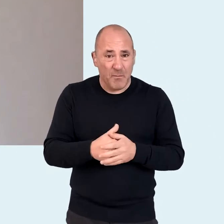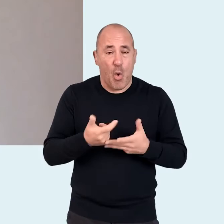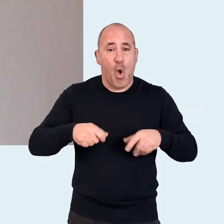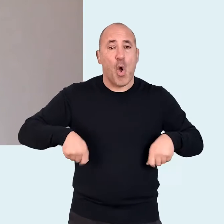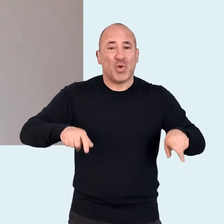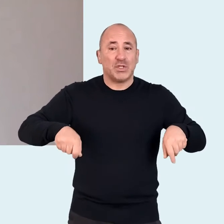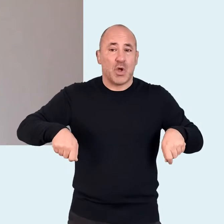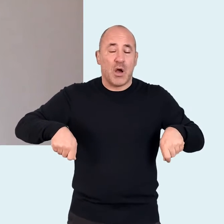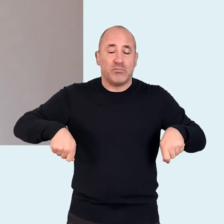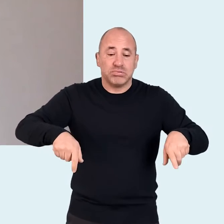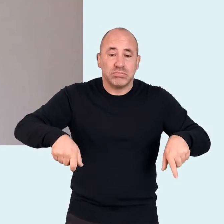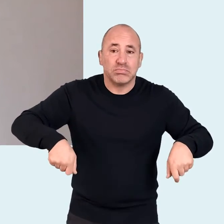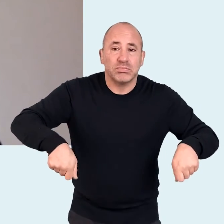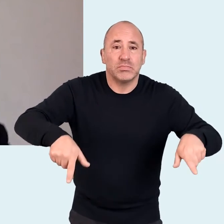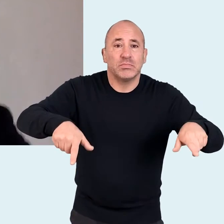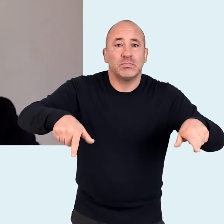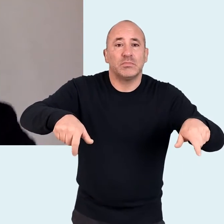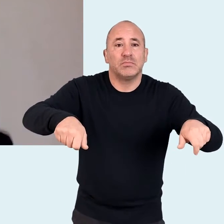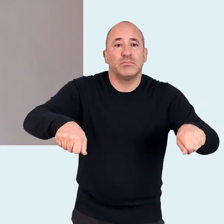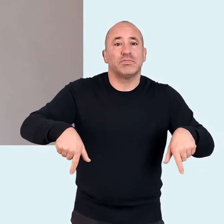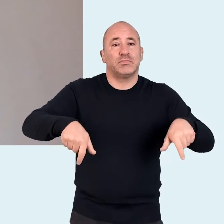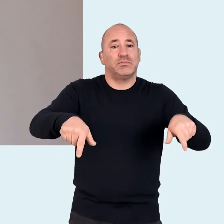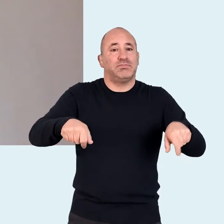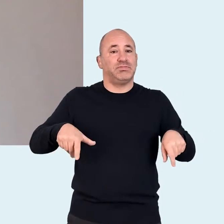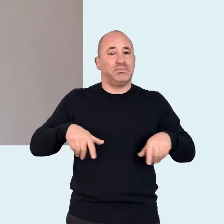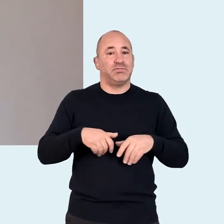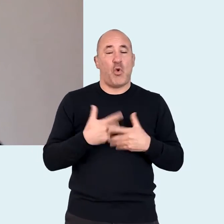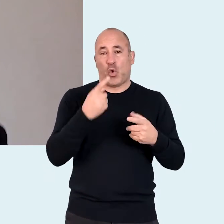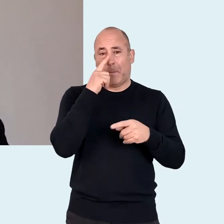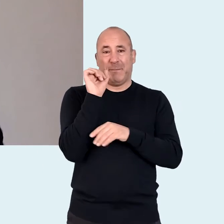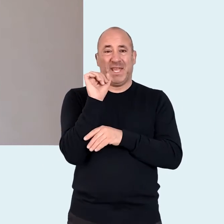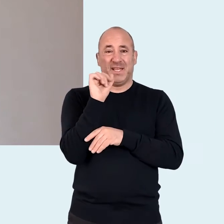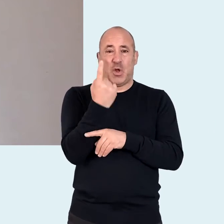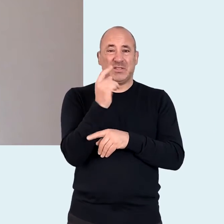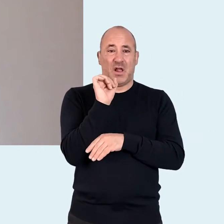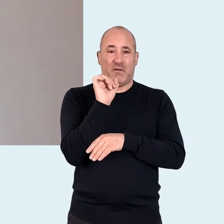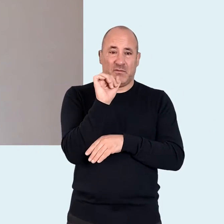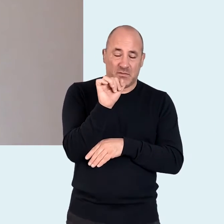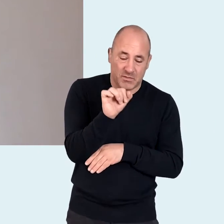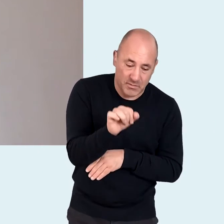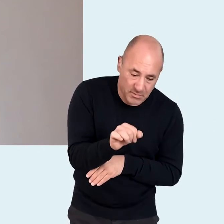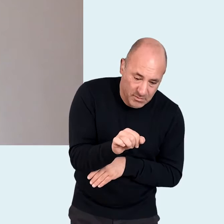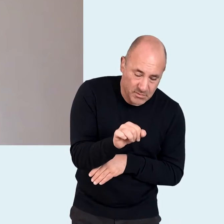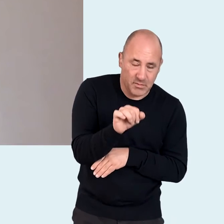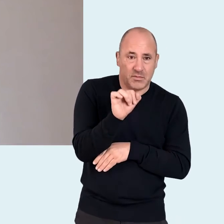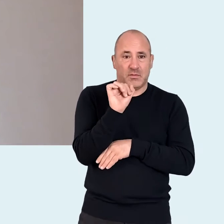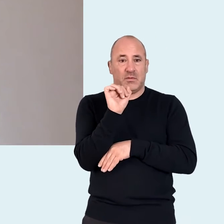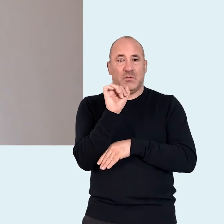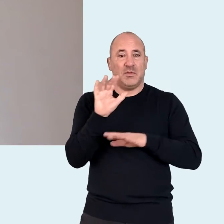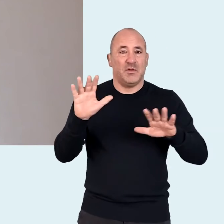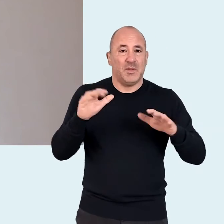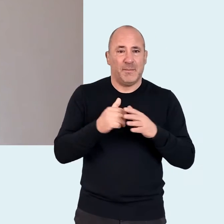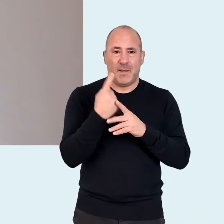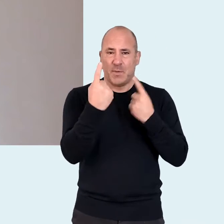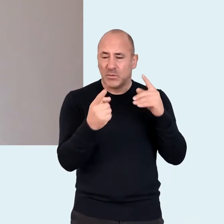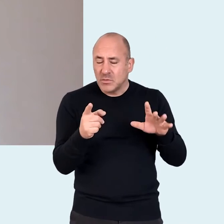and back, or it might be a lean forward and a lean back, and then the individuals will